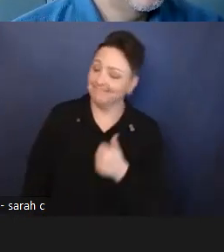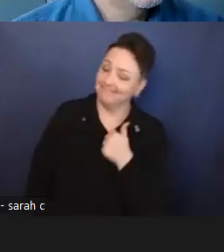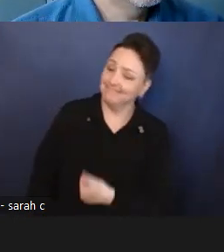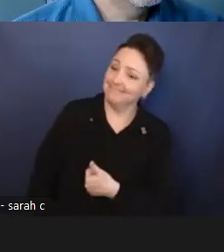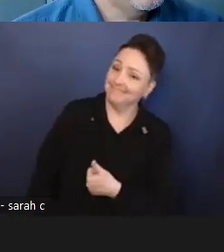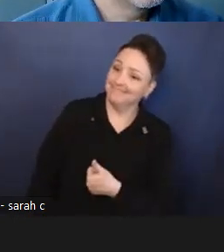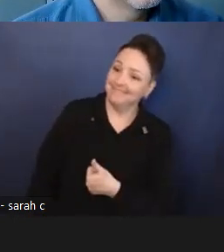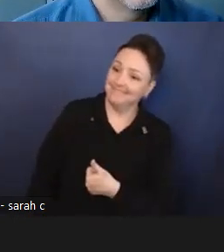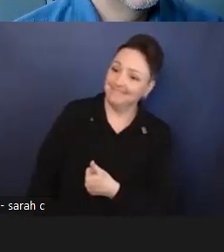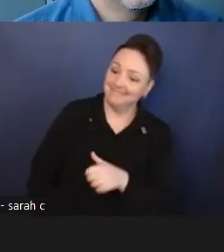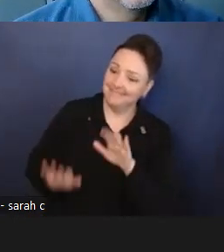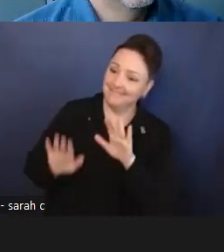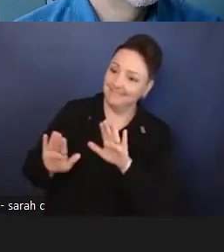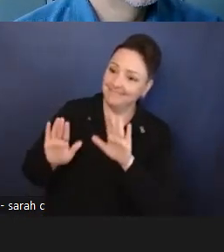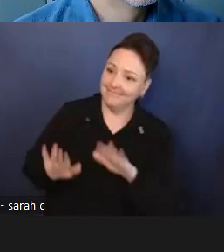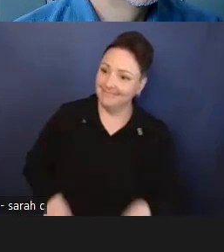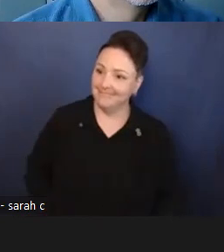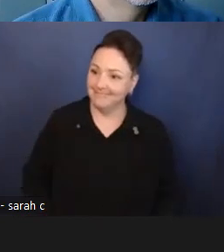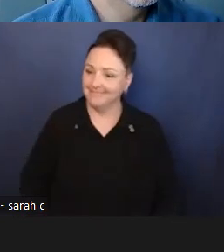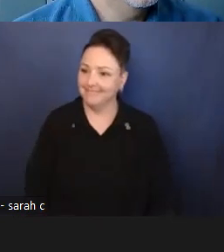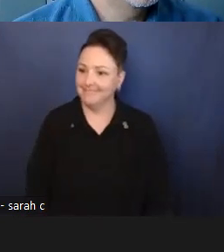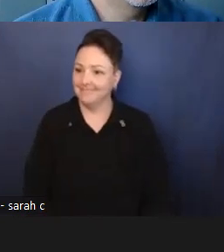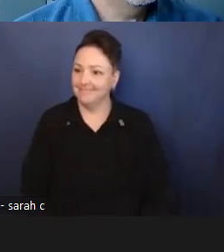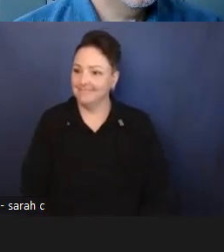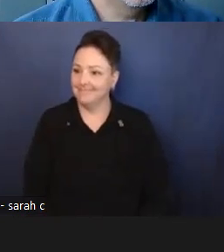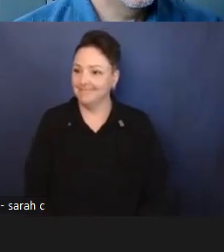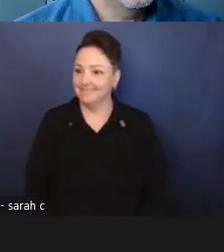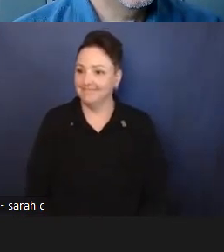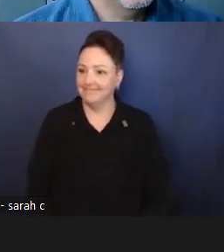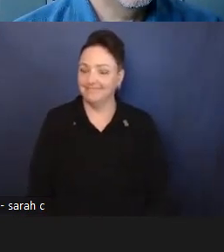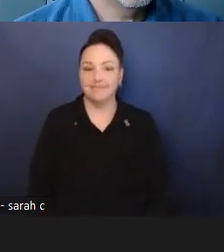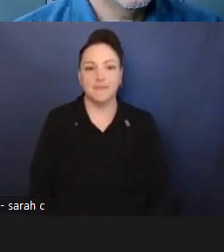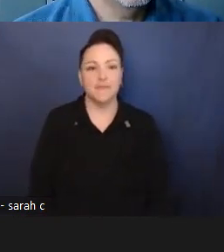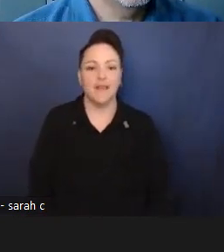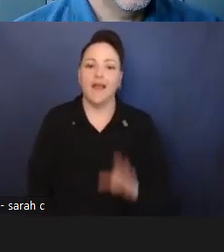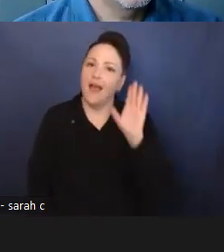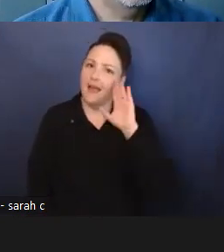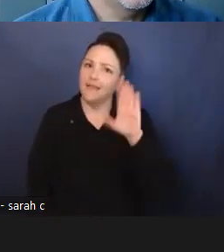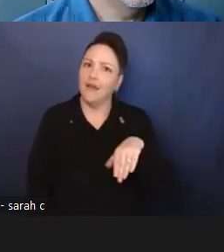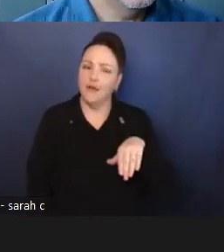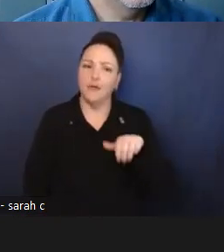That's great. I know that agenda said we are going to hear from TANF but